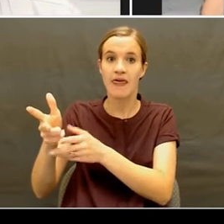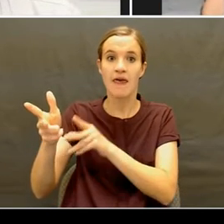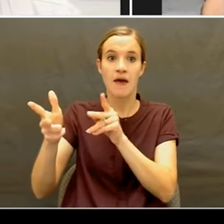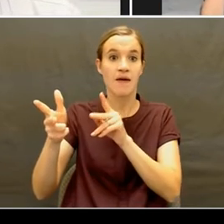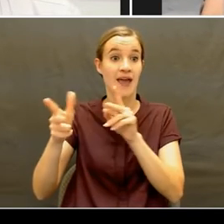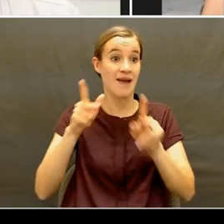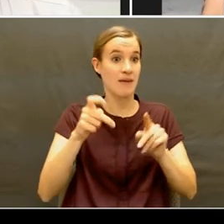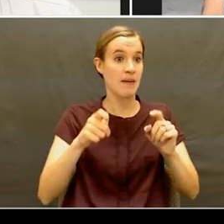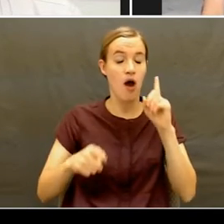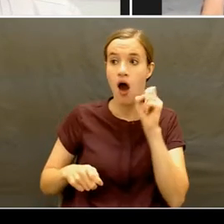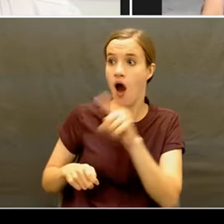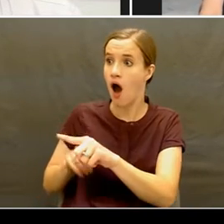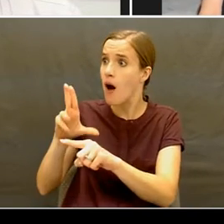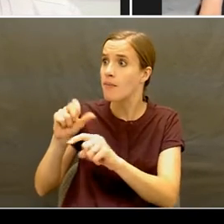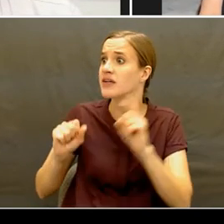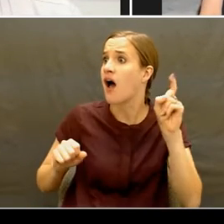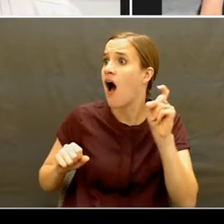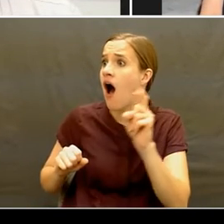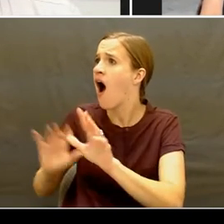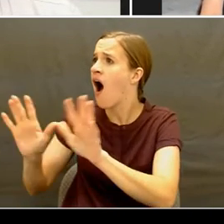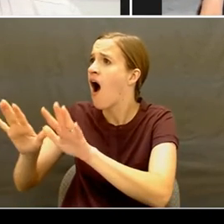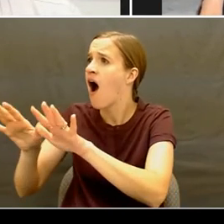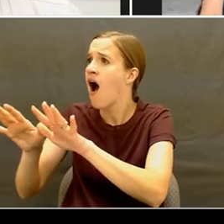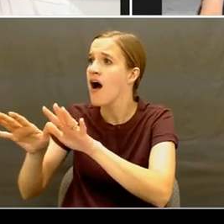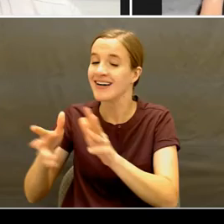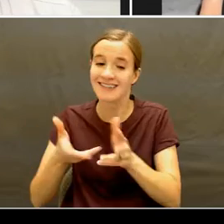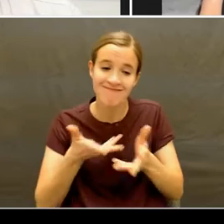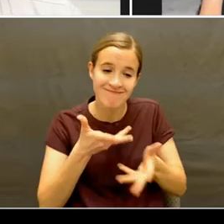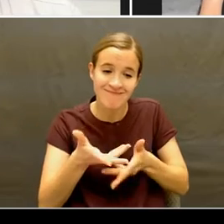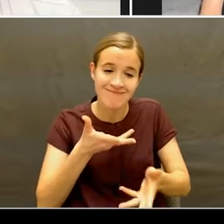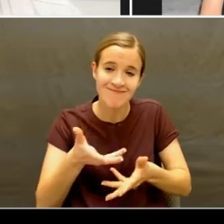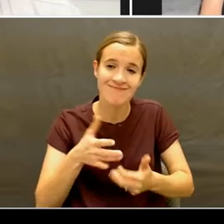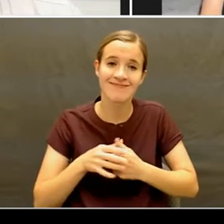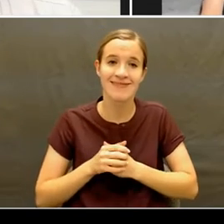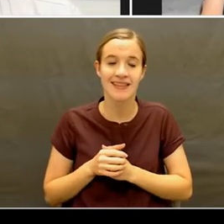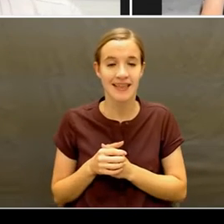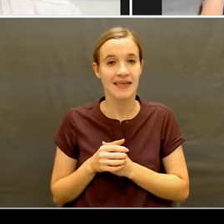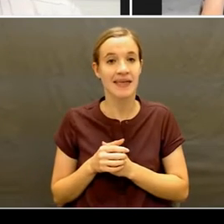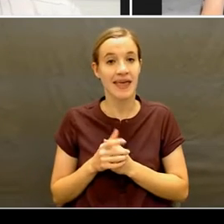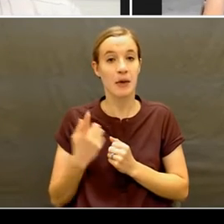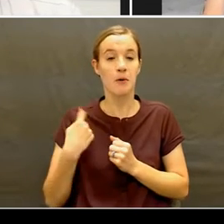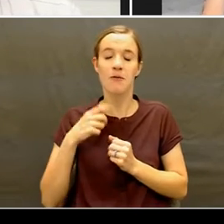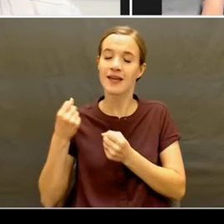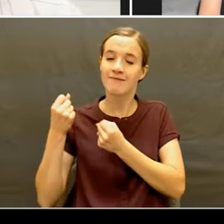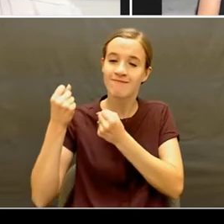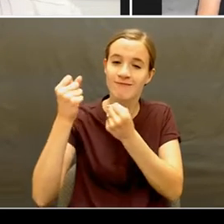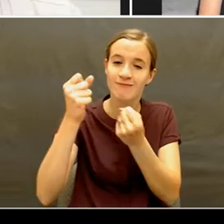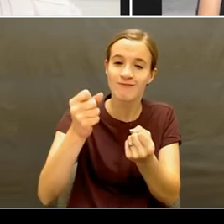it would be at a rally and people, families would come that said we drove 100 miles, you know, to